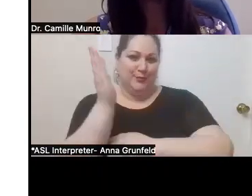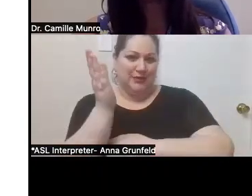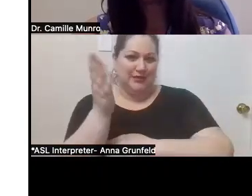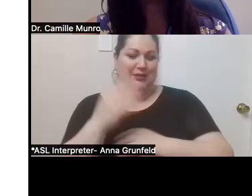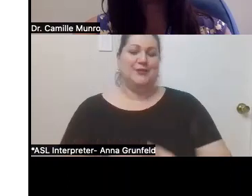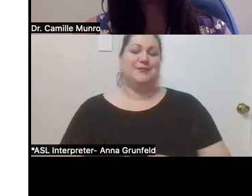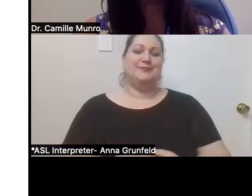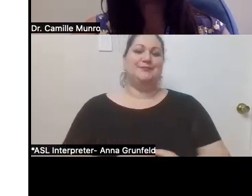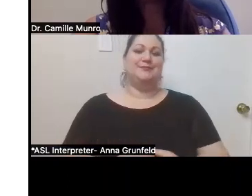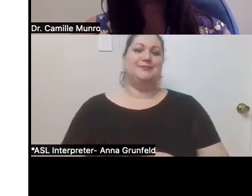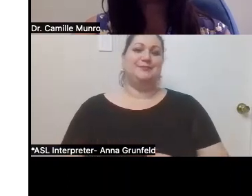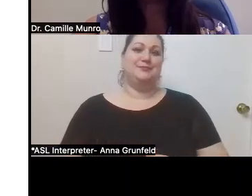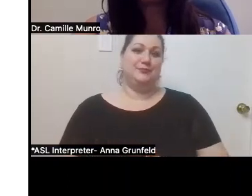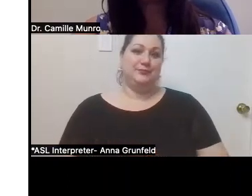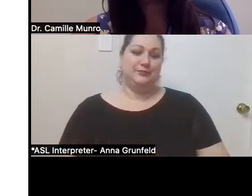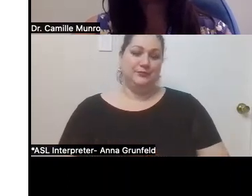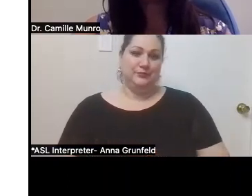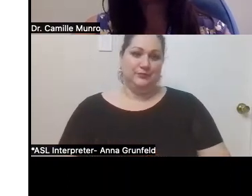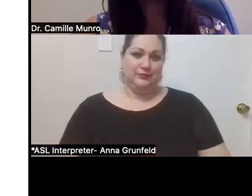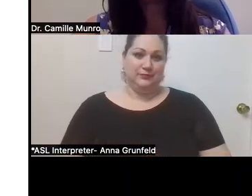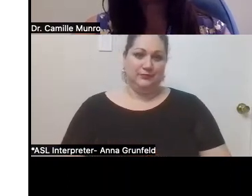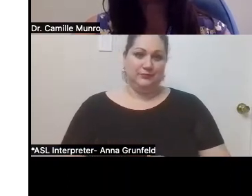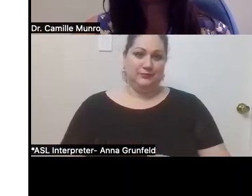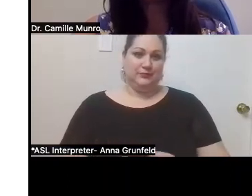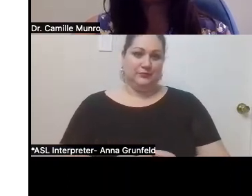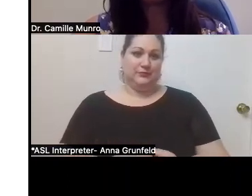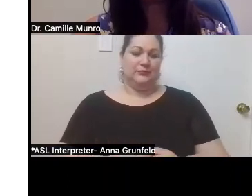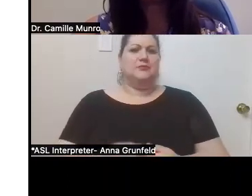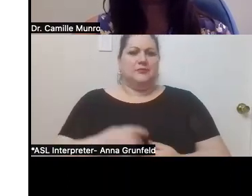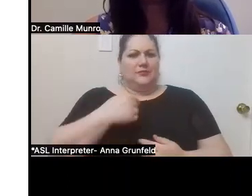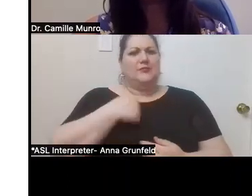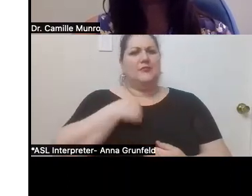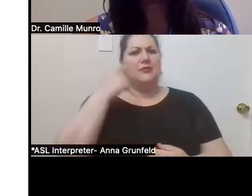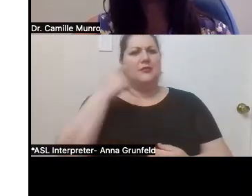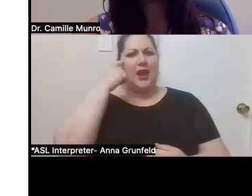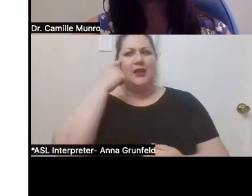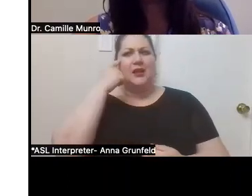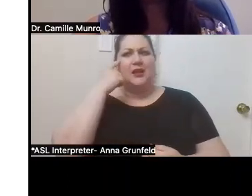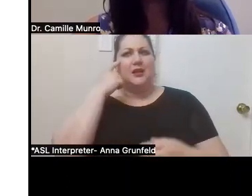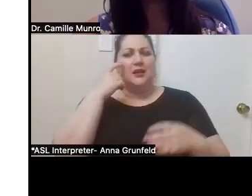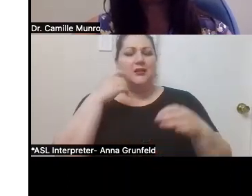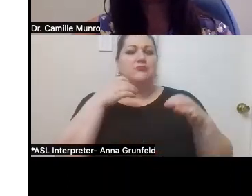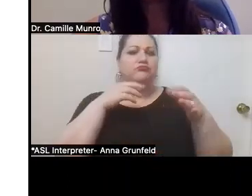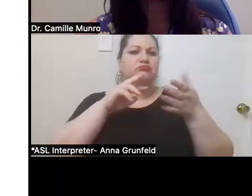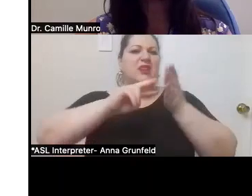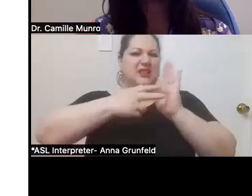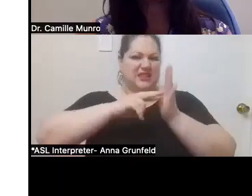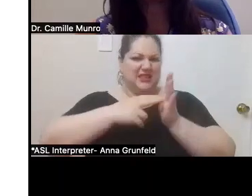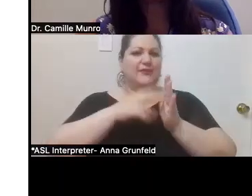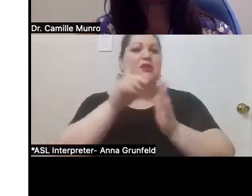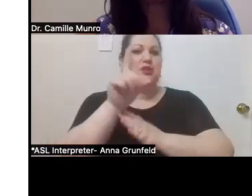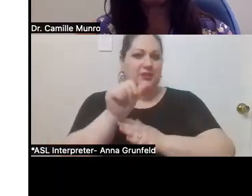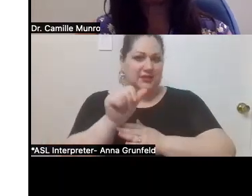I do believe the definition of disability has already been reviewed, but I would like to review it again.